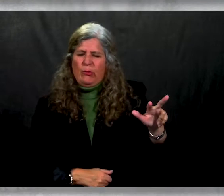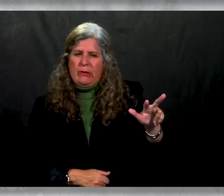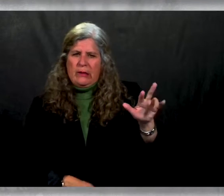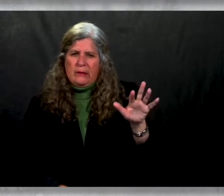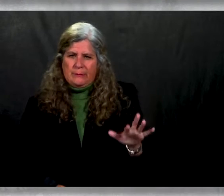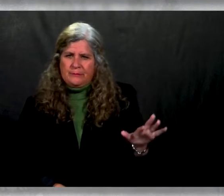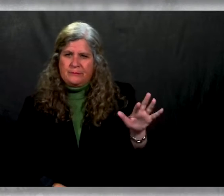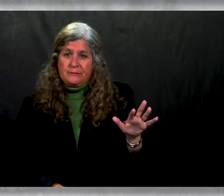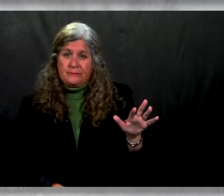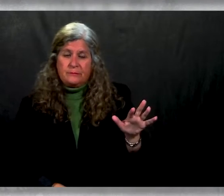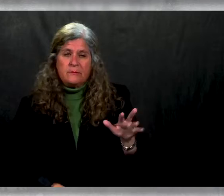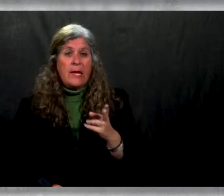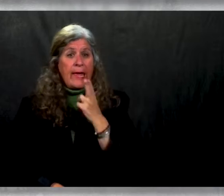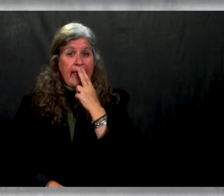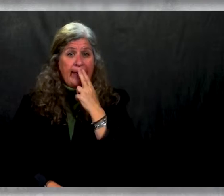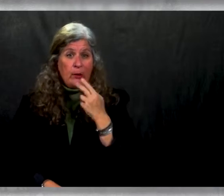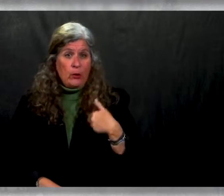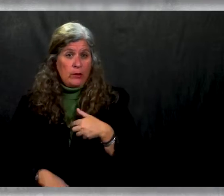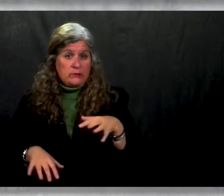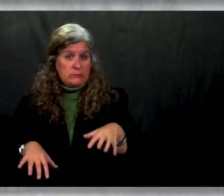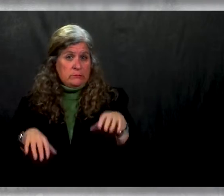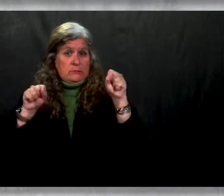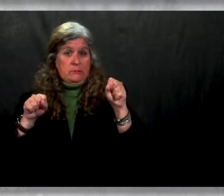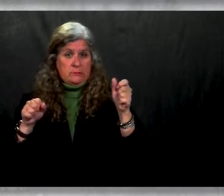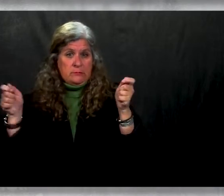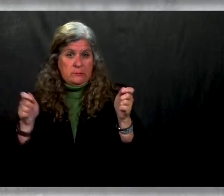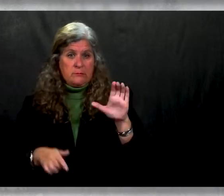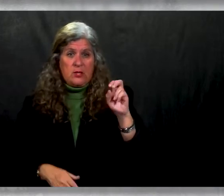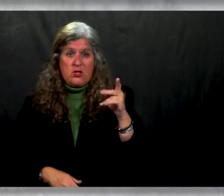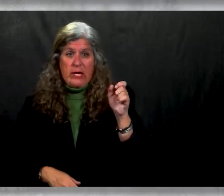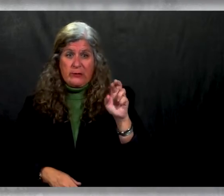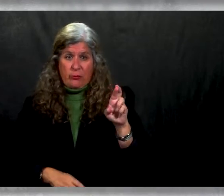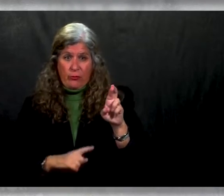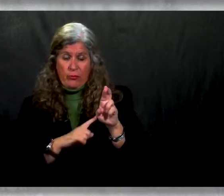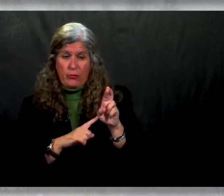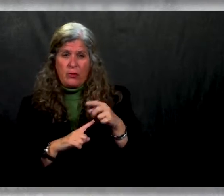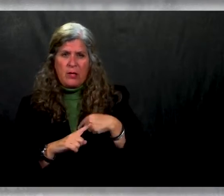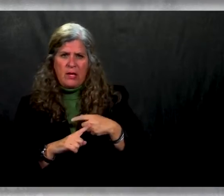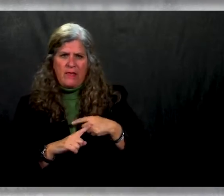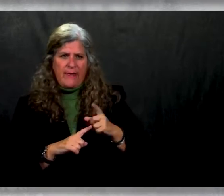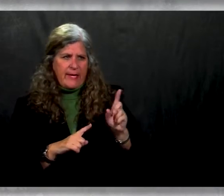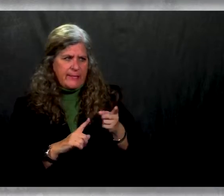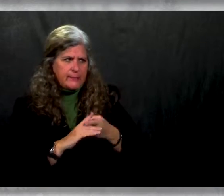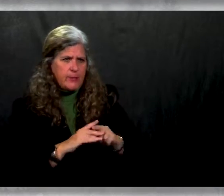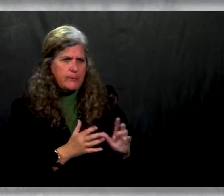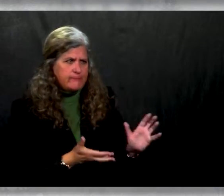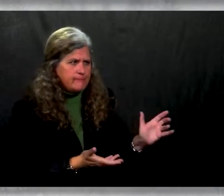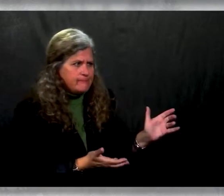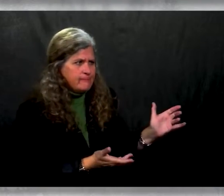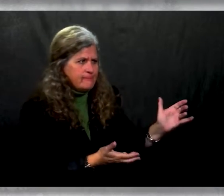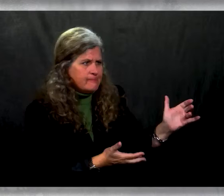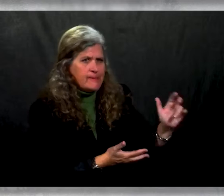right after Adolf Hitler becomes chancellor of Germany, they go after the political left.